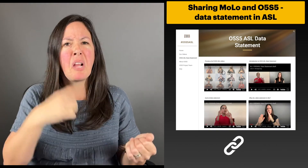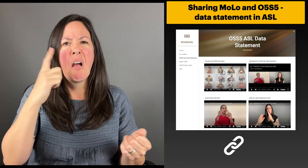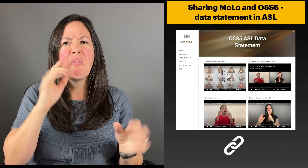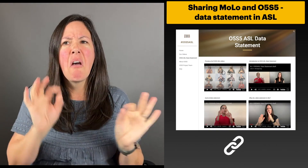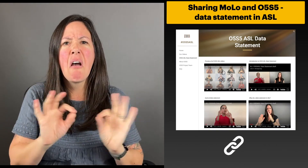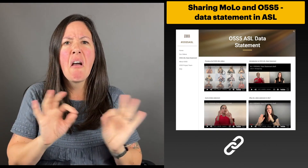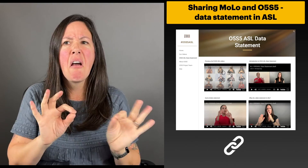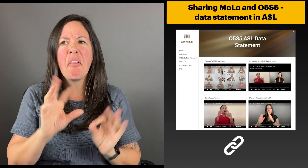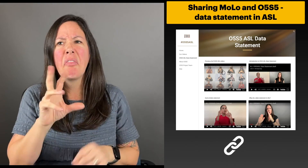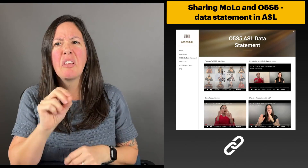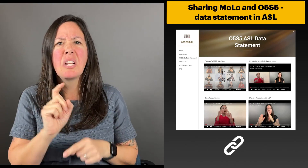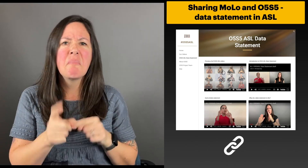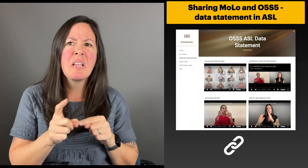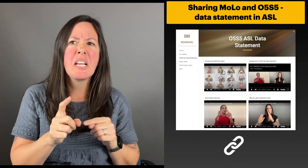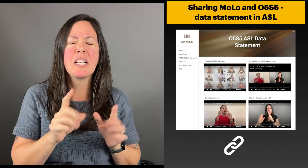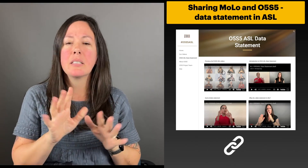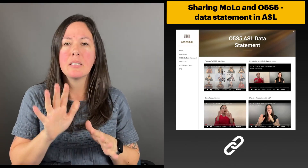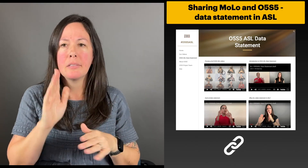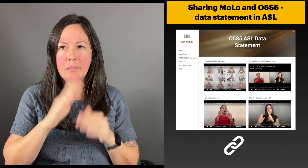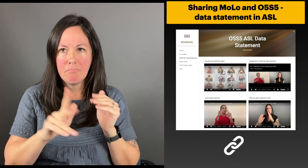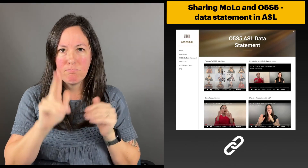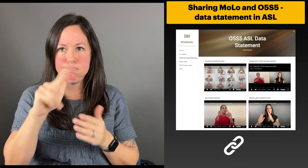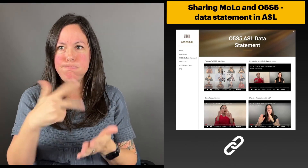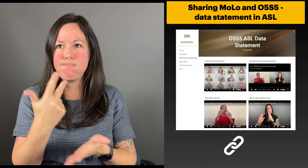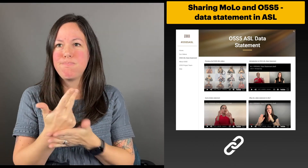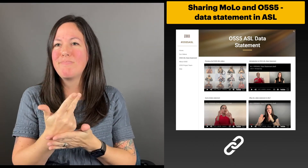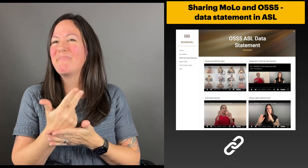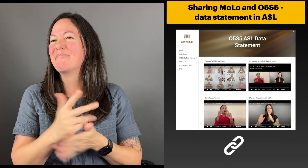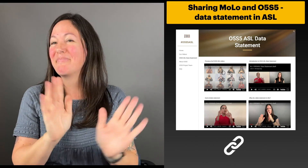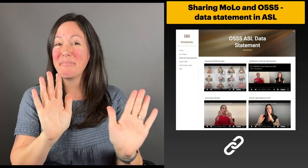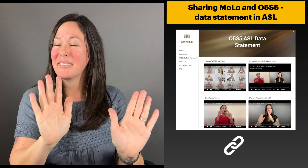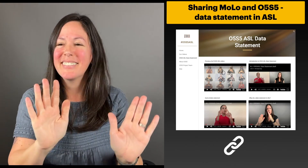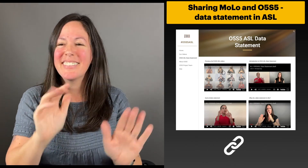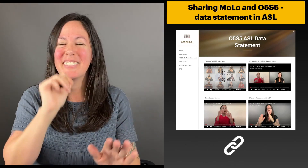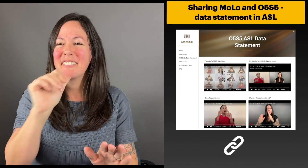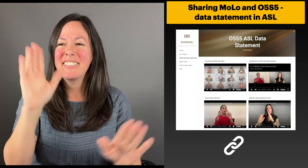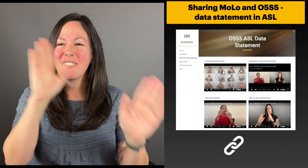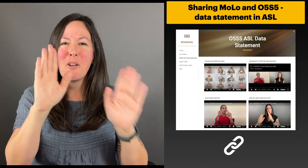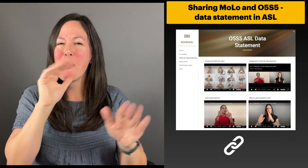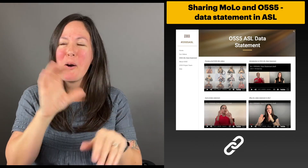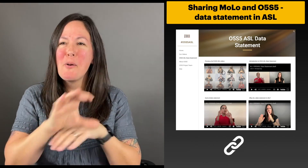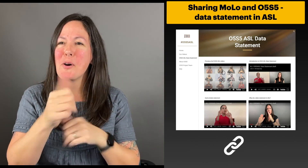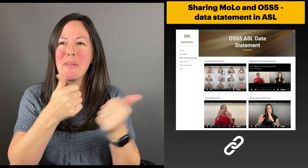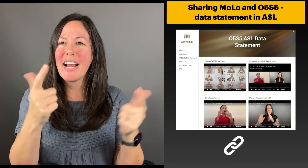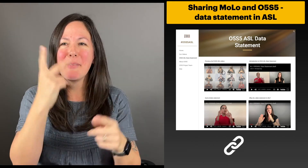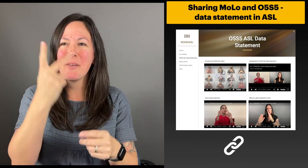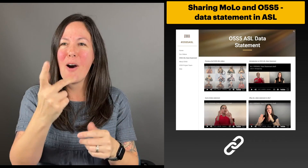provide that as well and I thought it would be short it